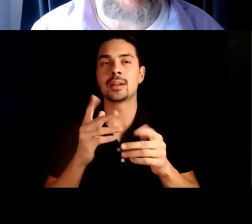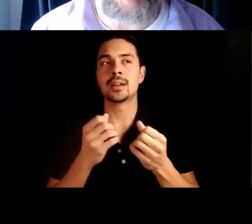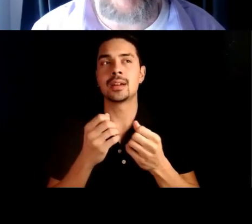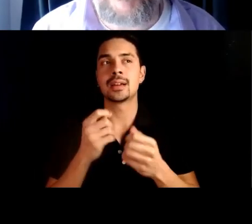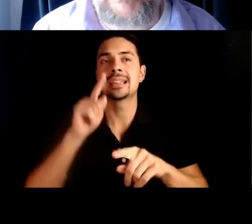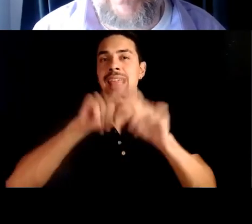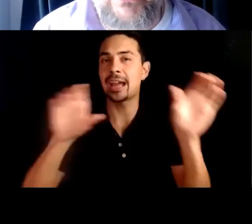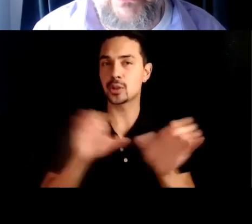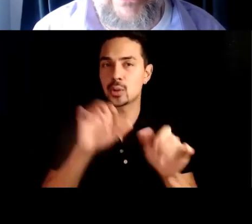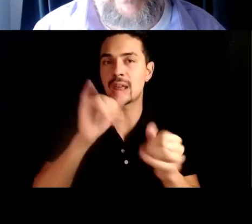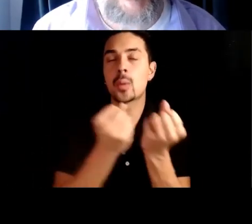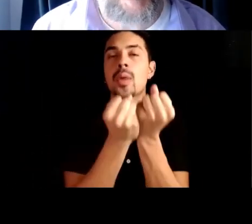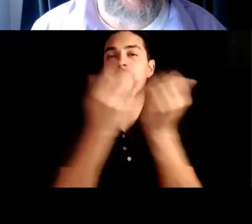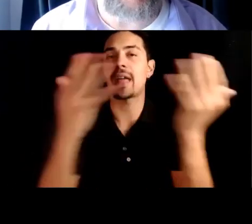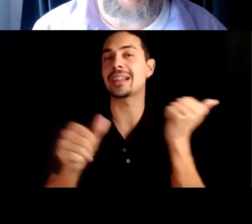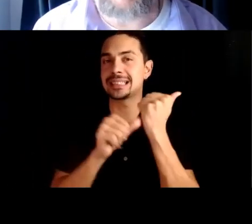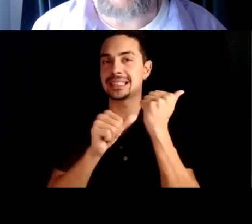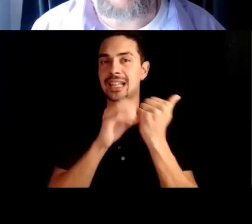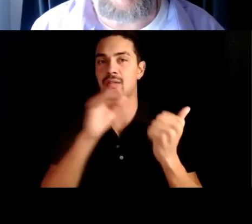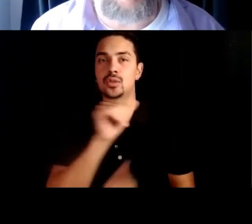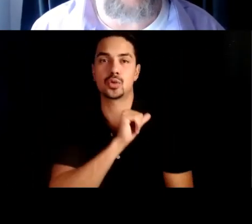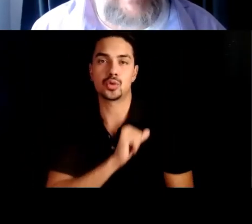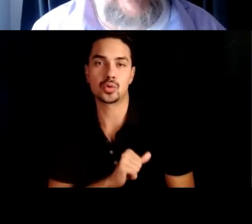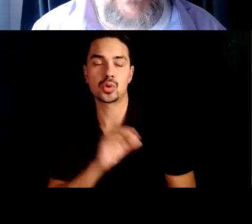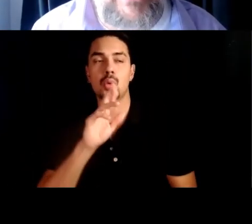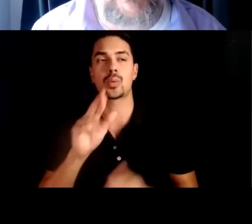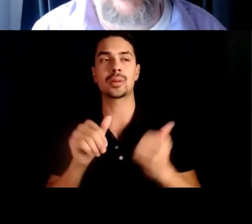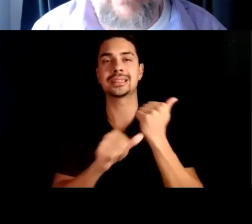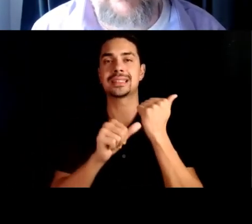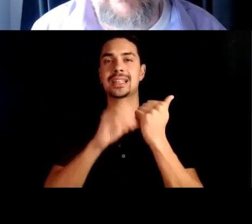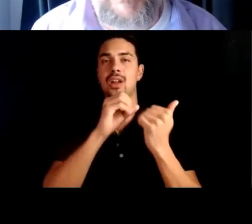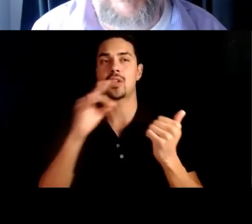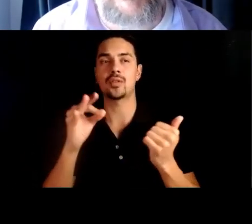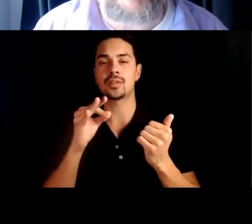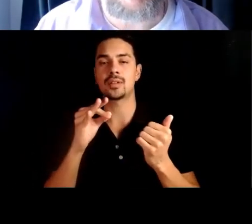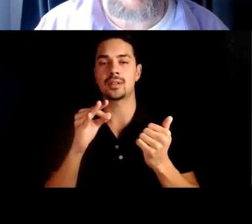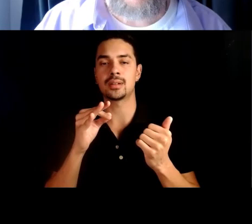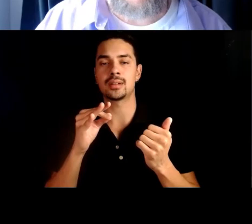without the assistance of surgery, without the assistance of name change or other pieces